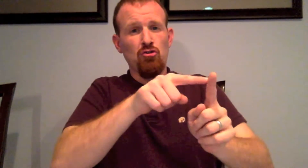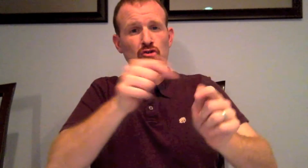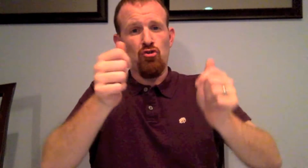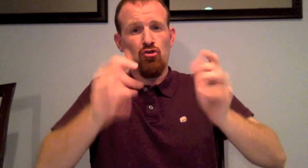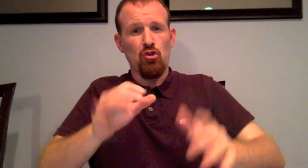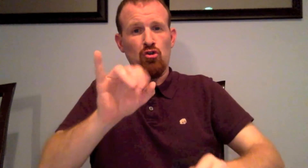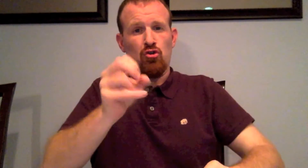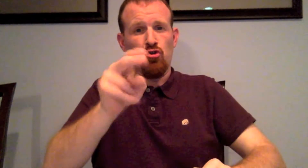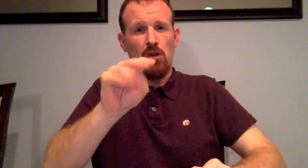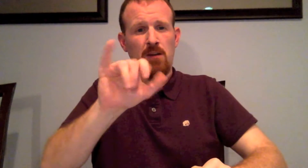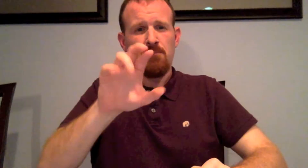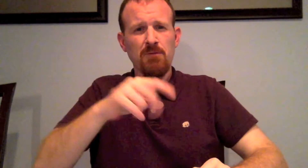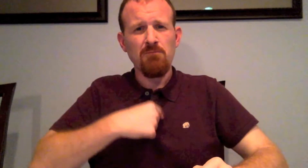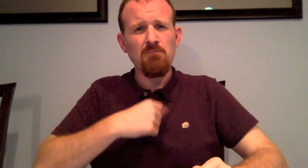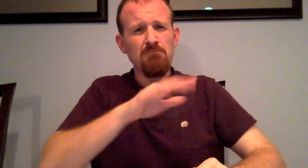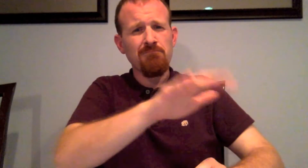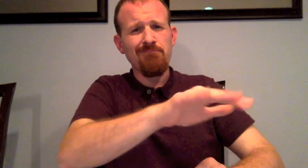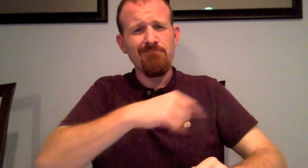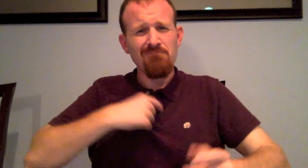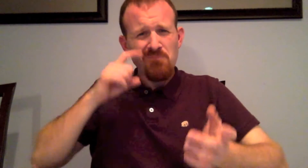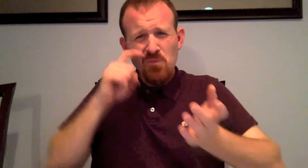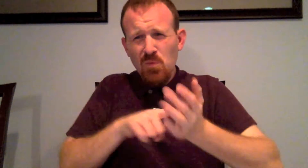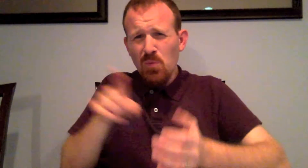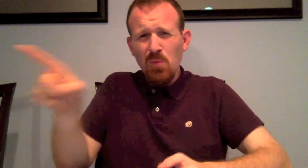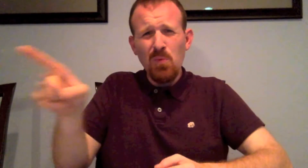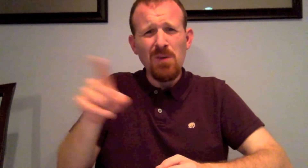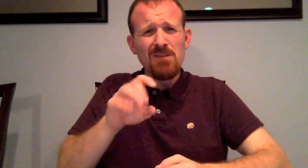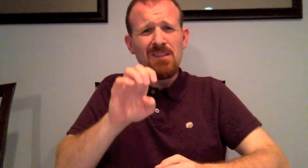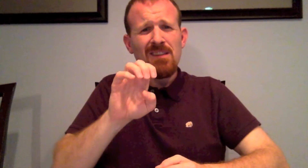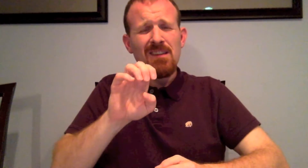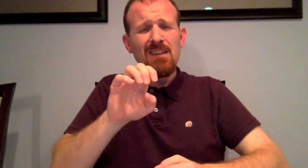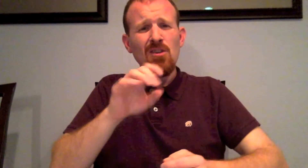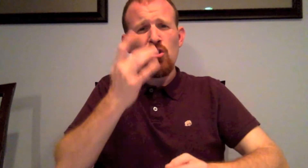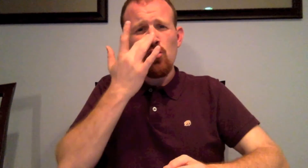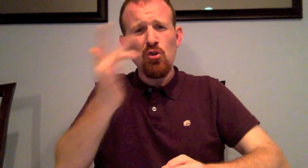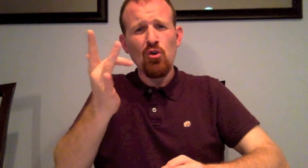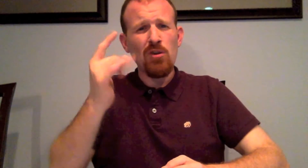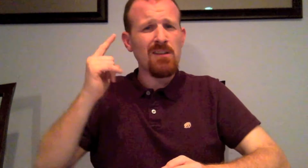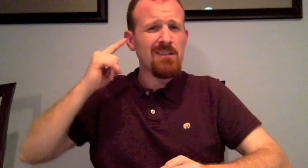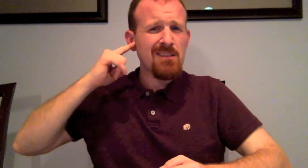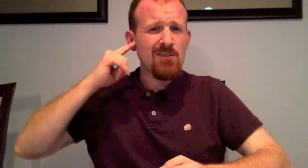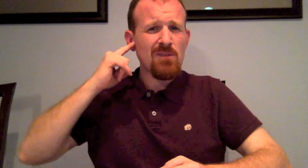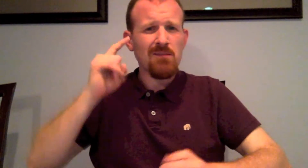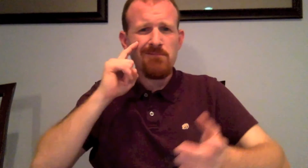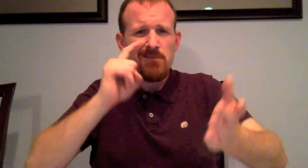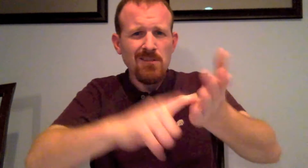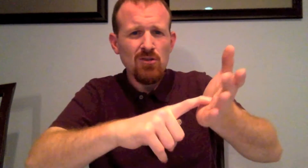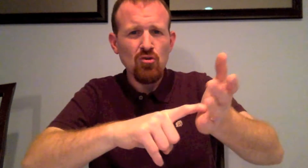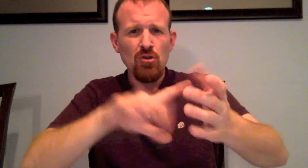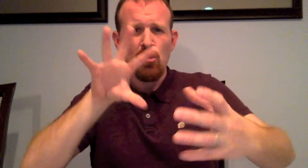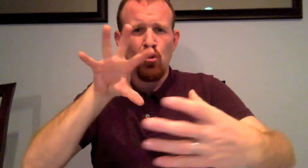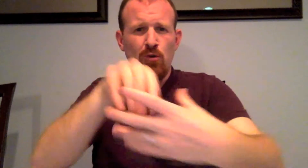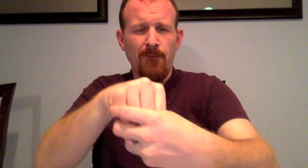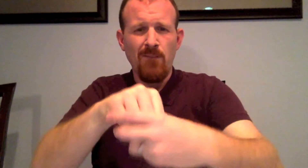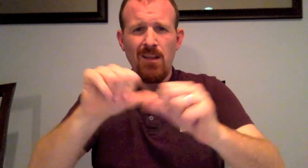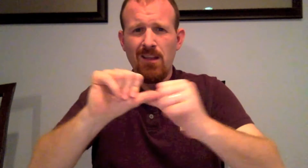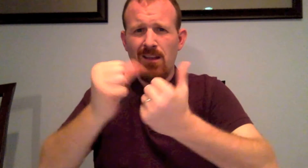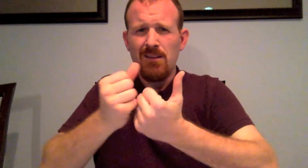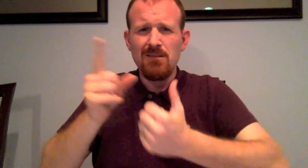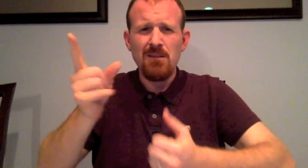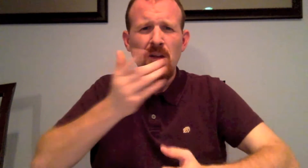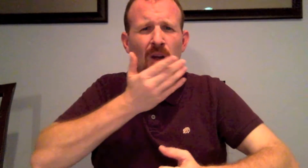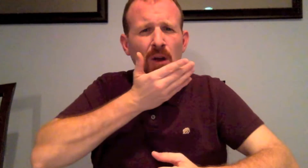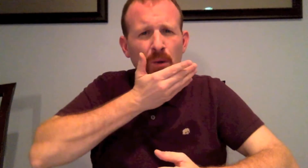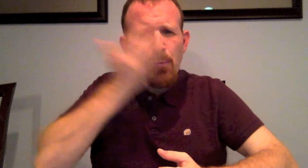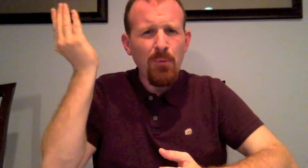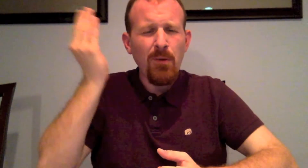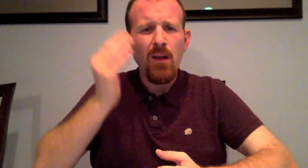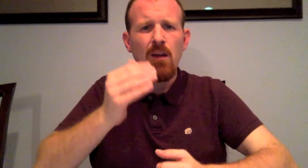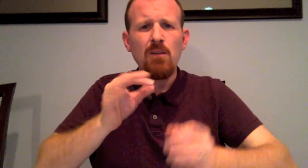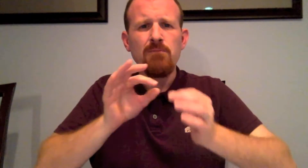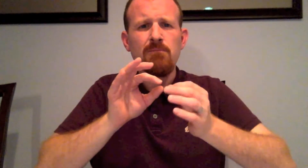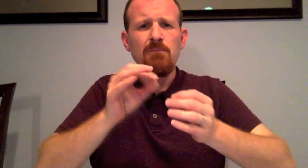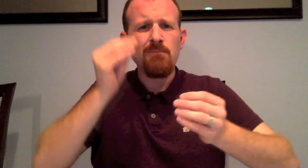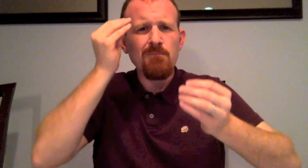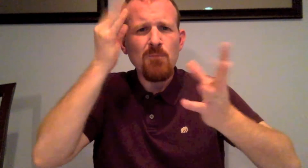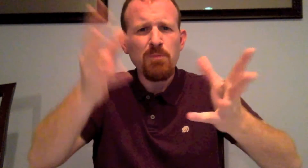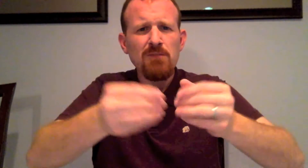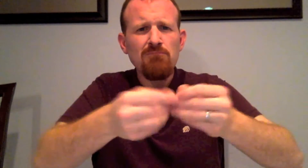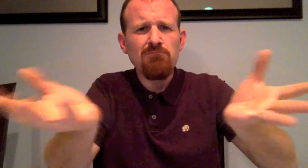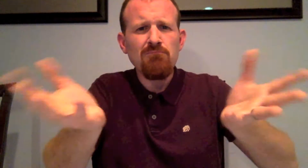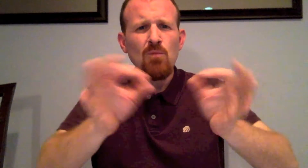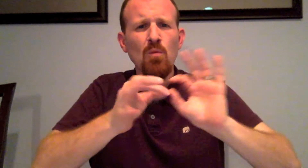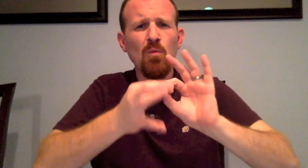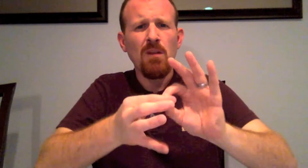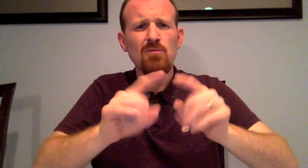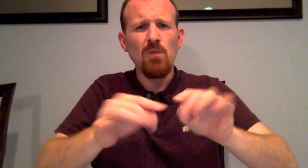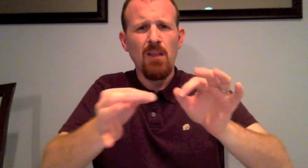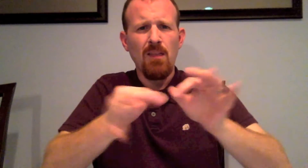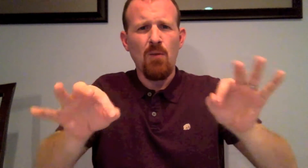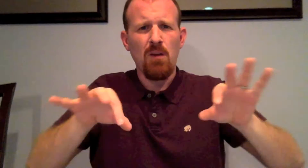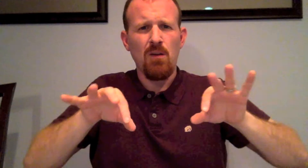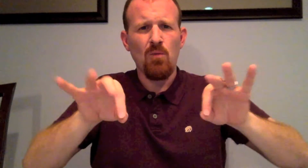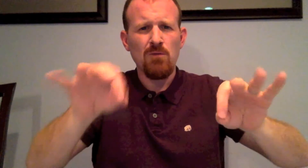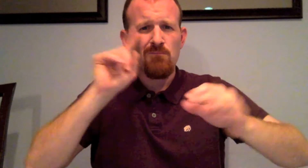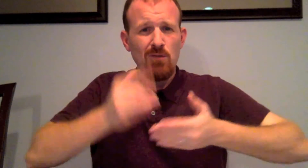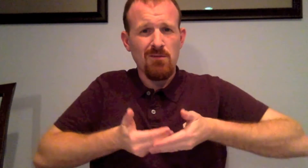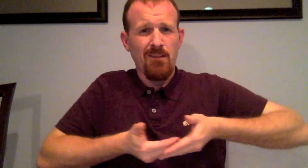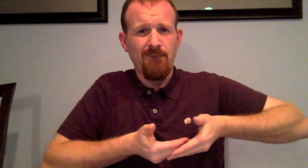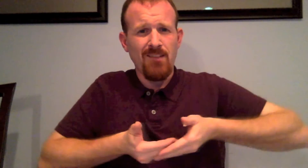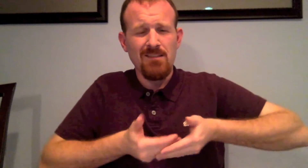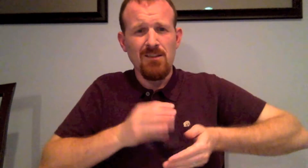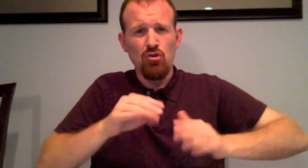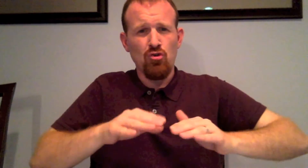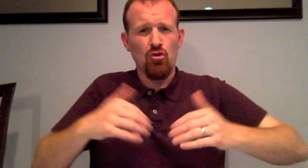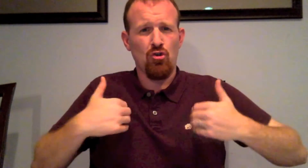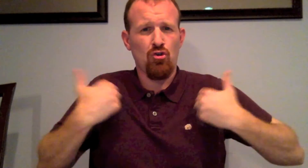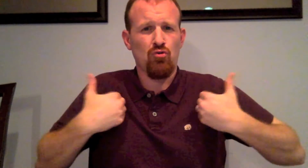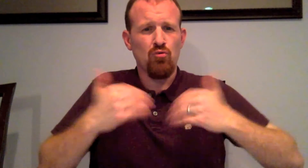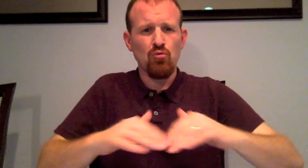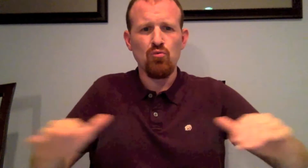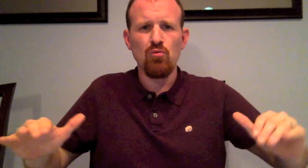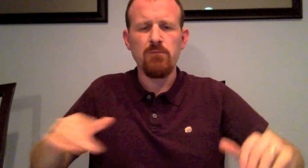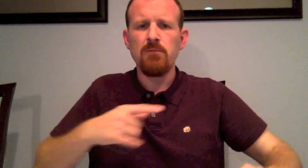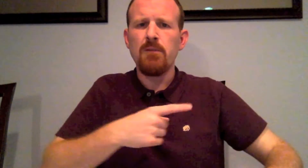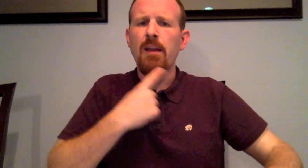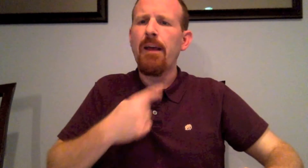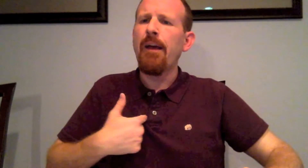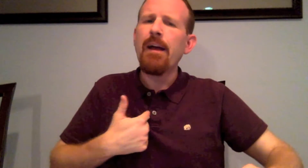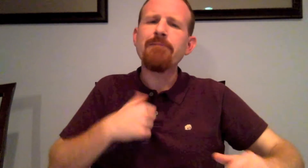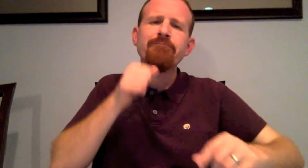I recently spoke with John Miller, the Director, and I mentioned to him that Illinois Early Hearing Detection and Intervention has not been providing information about language acquisition for deaf infants and young children.